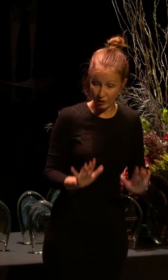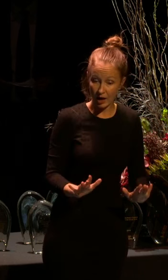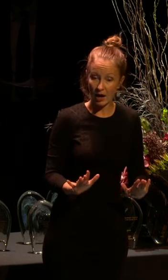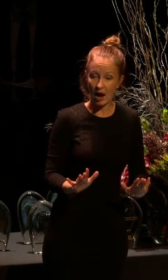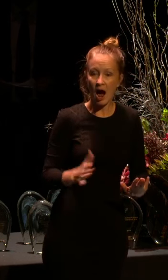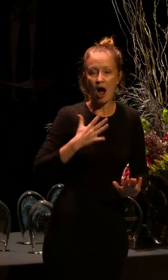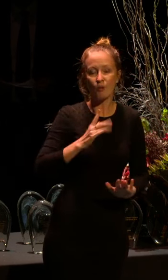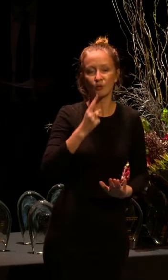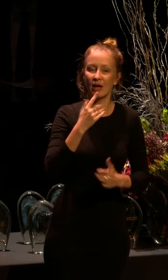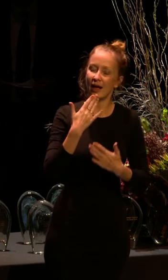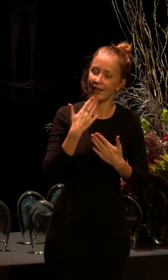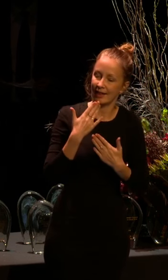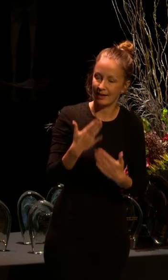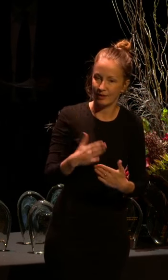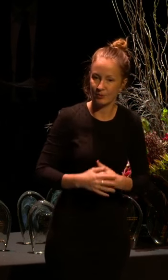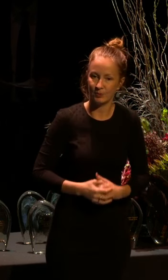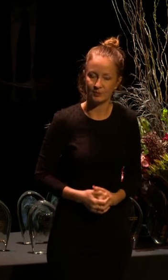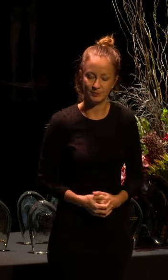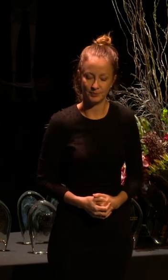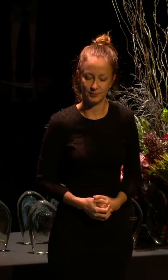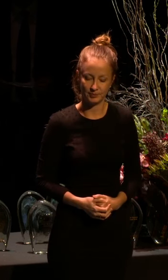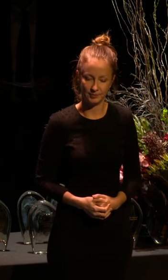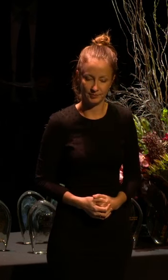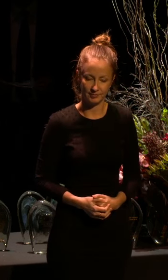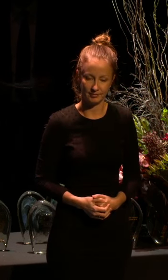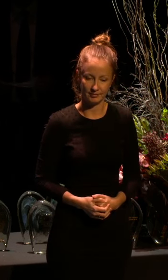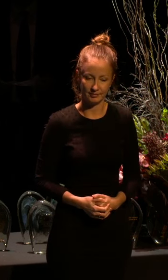I thank you. It now gives me great pleasure